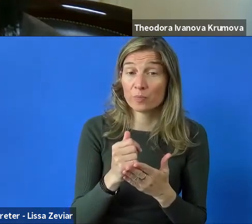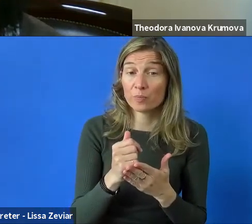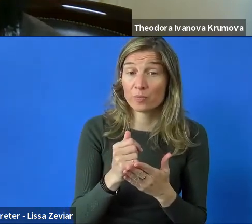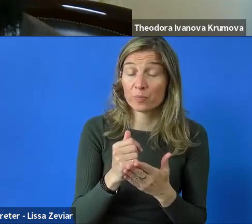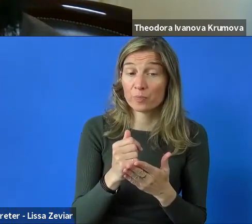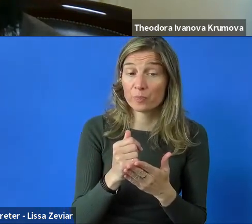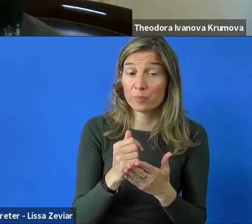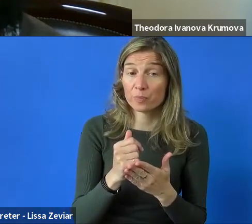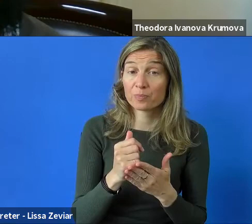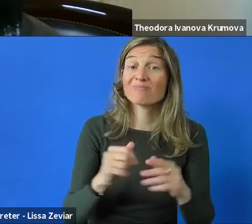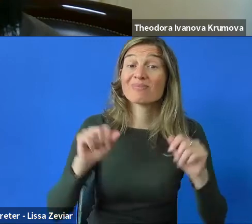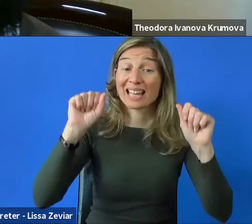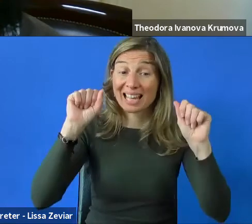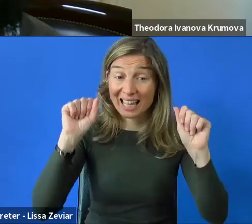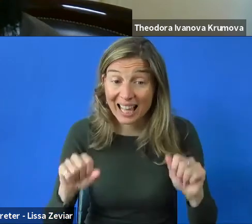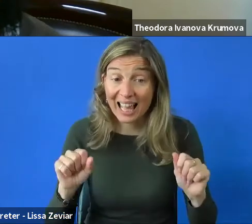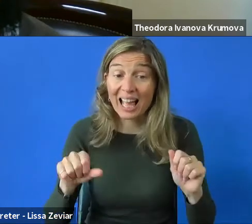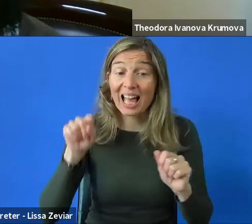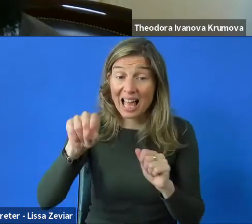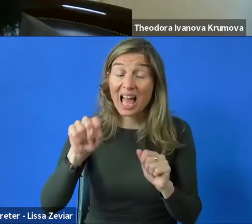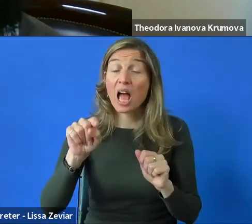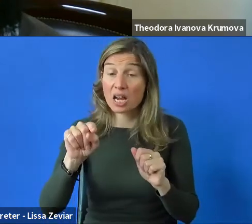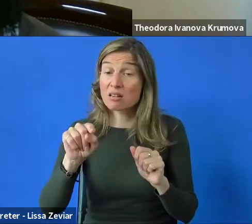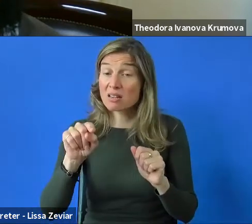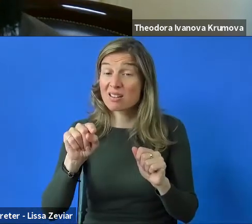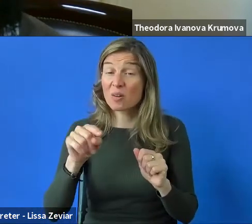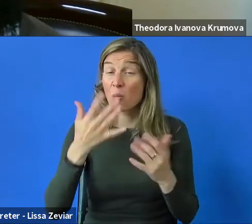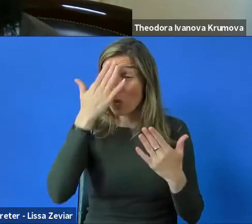and discriminatory practices of a gynecologist